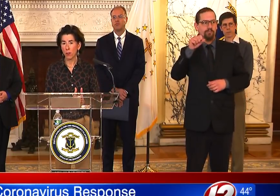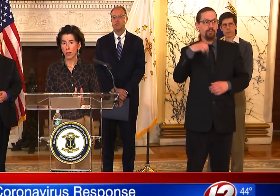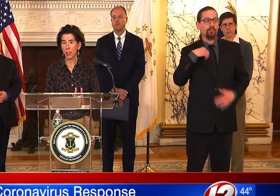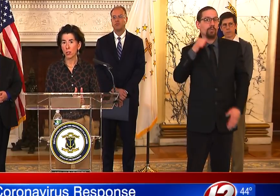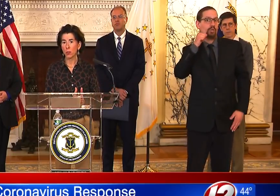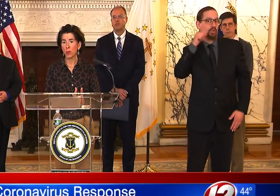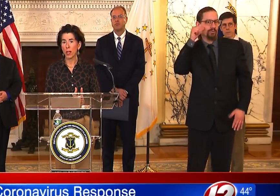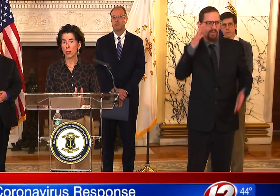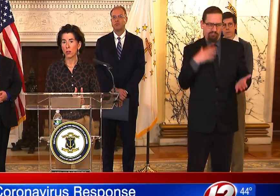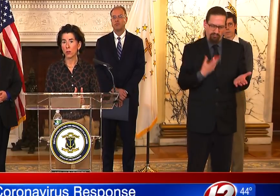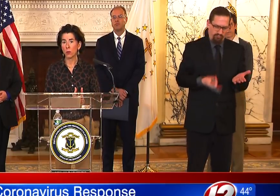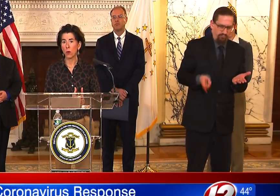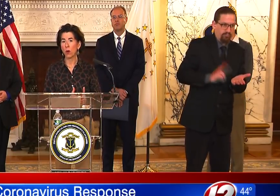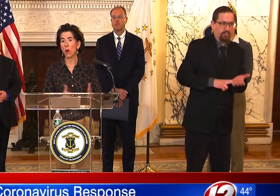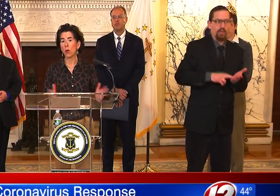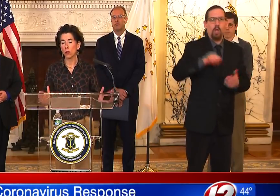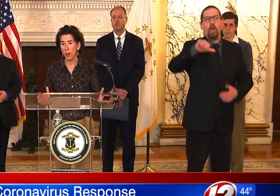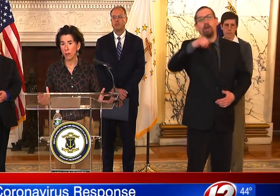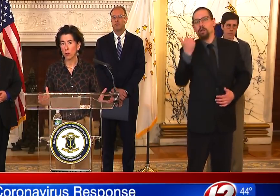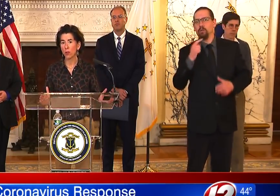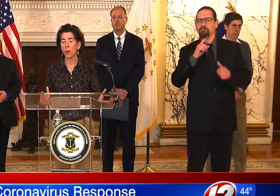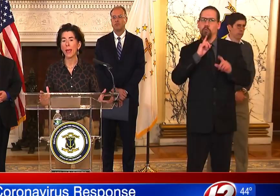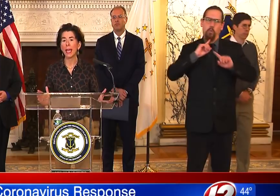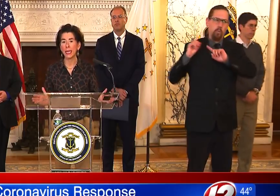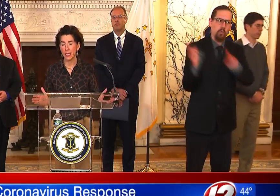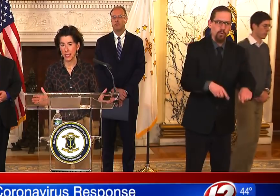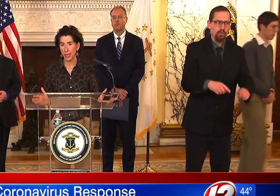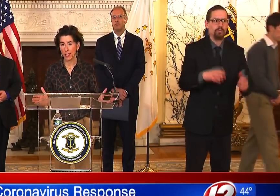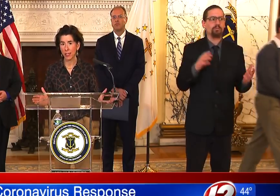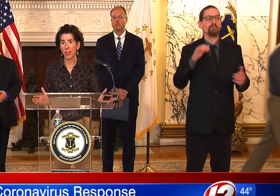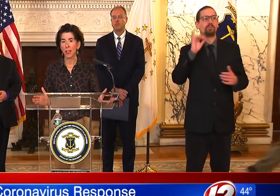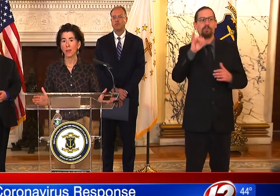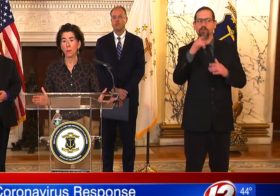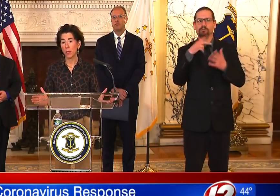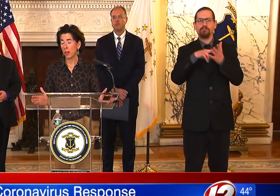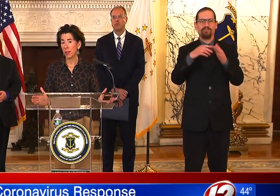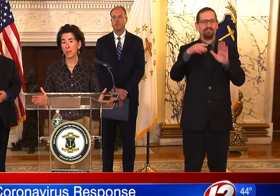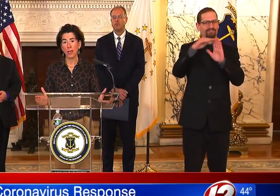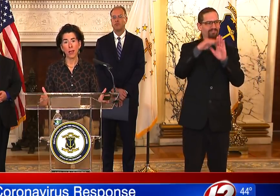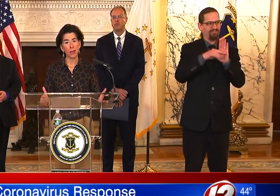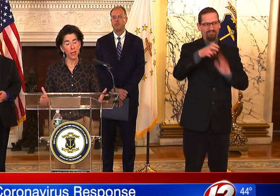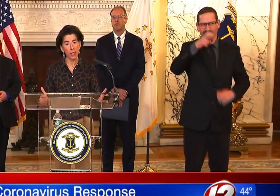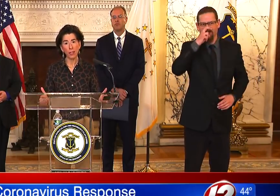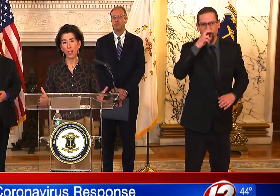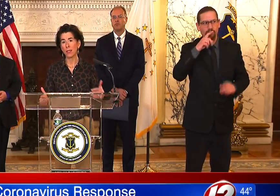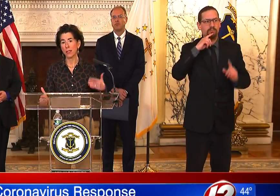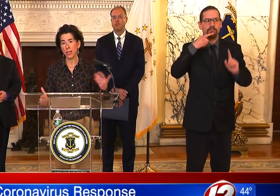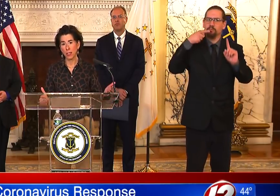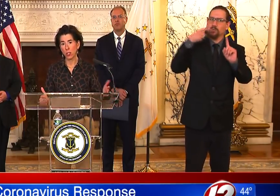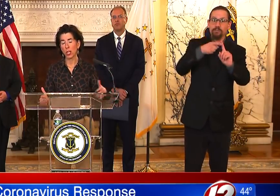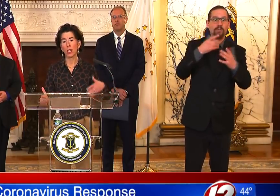YESTERDAY, I SIGNED AN EXECUTIVE ORDER SUPERSEDING THAT, HAVING